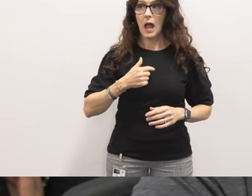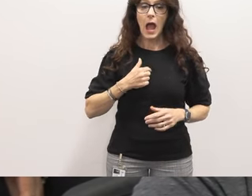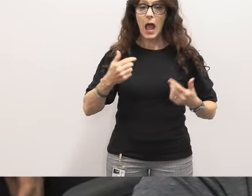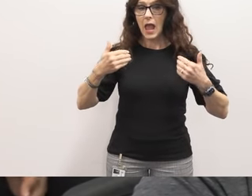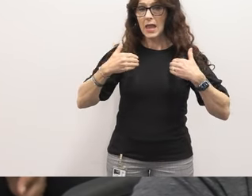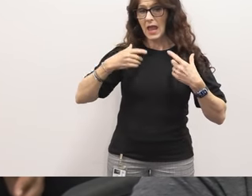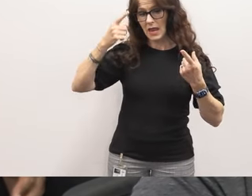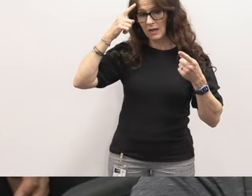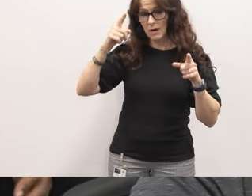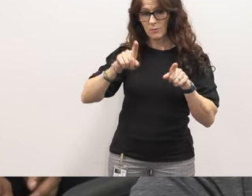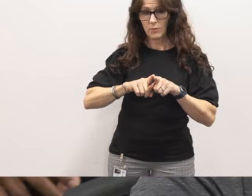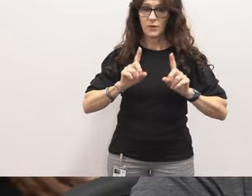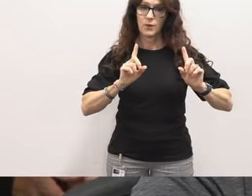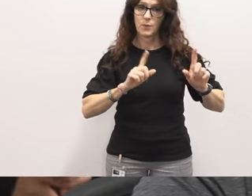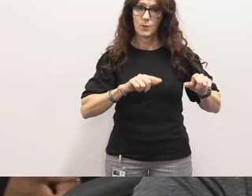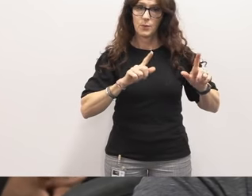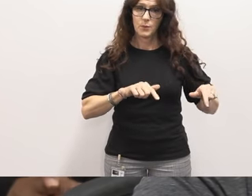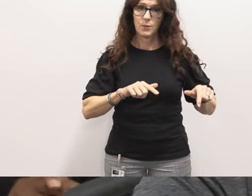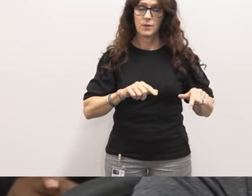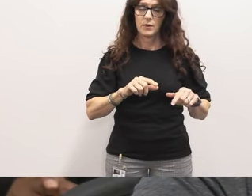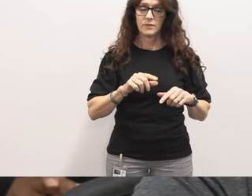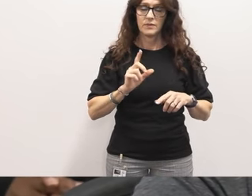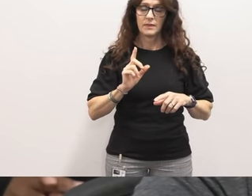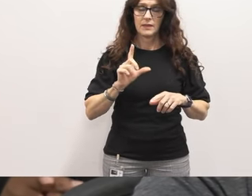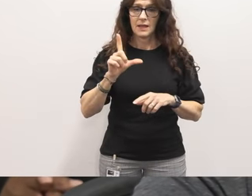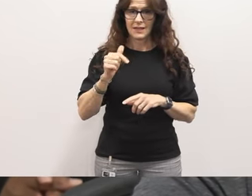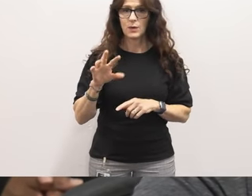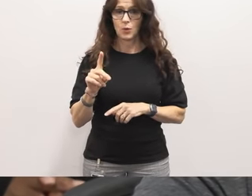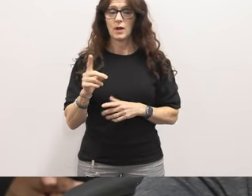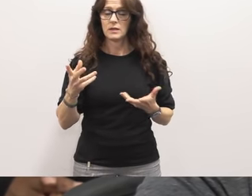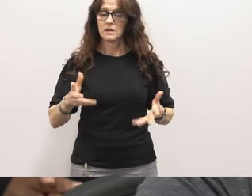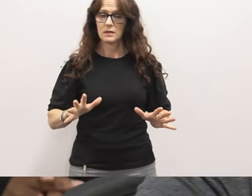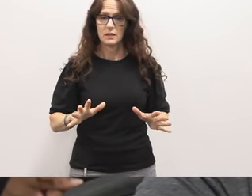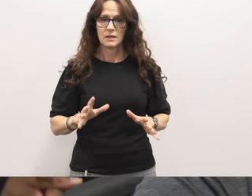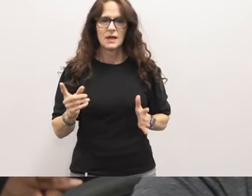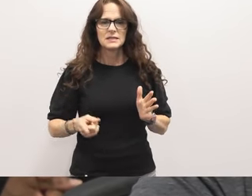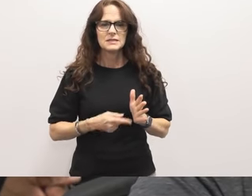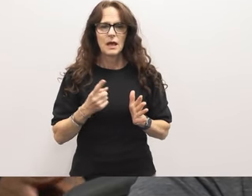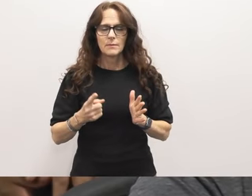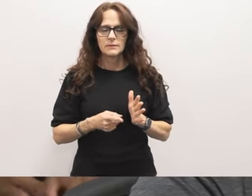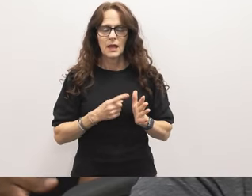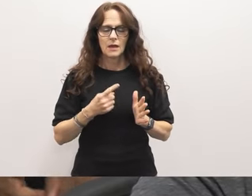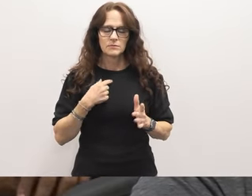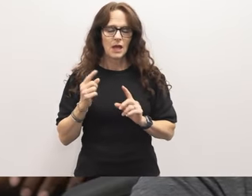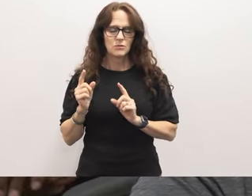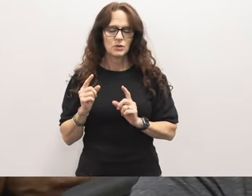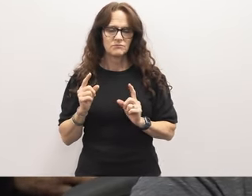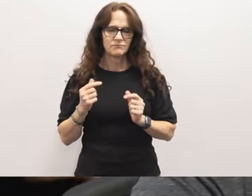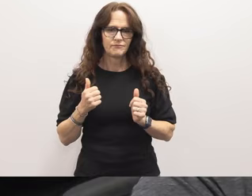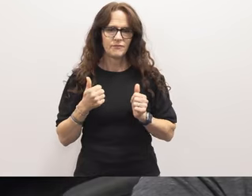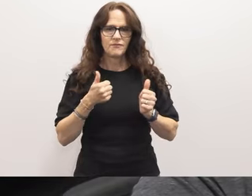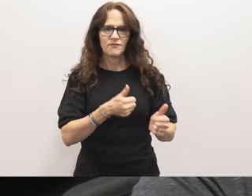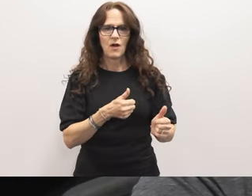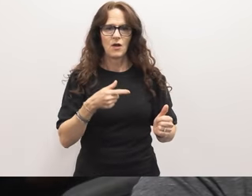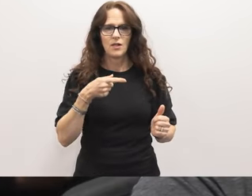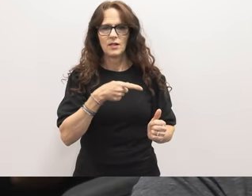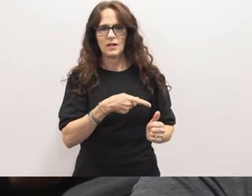who went here, went to Lakewood, so and then sometimes when I would come, you know, come like, say I had to use the bathroom